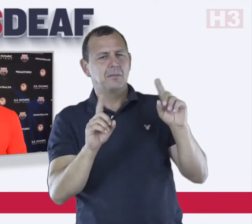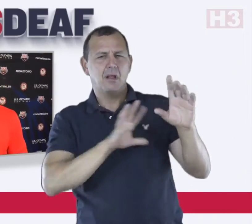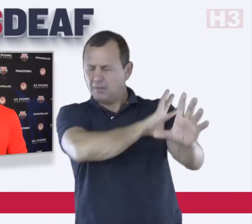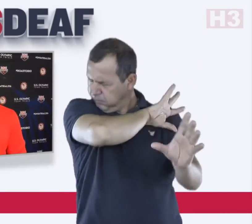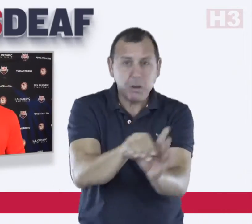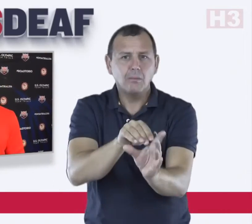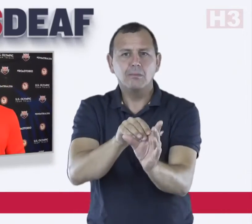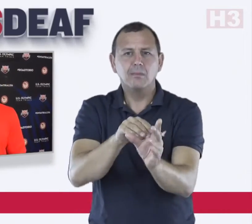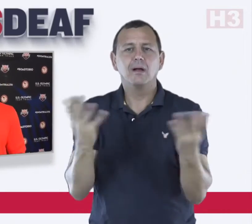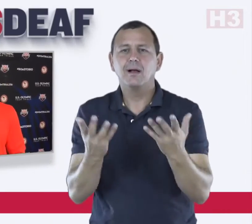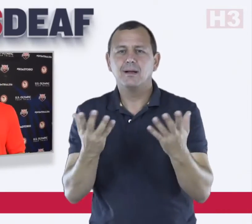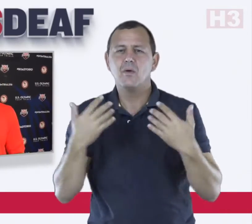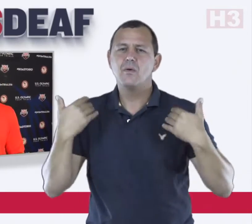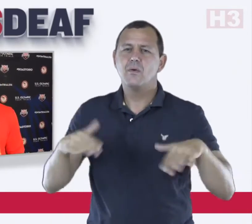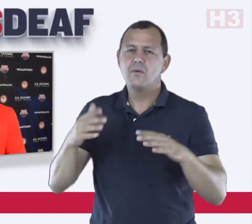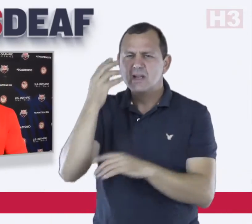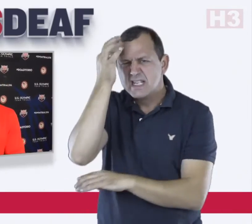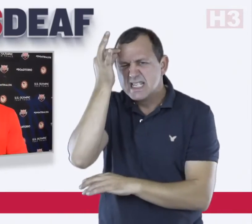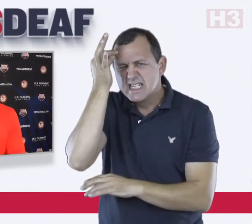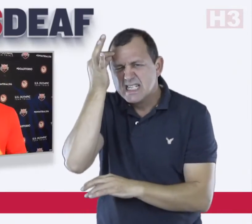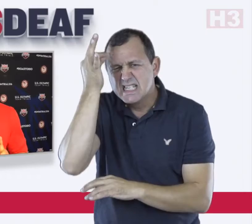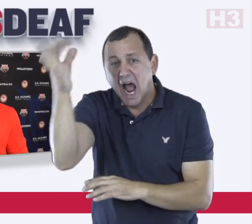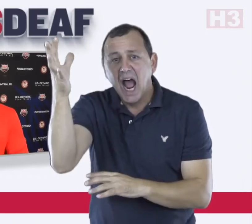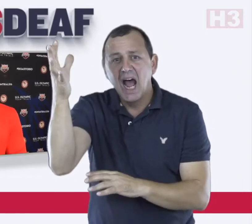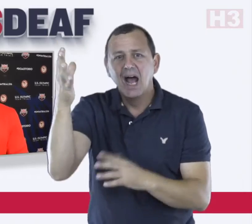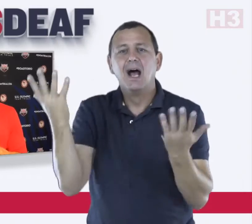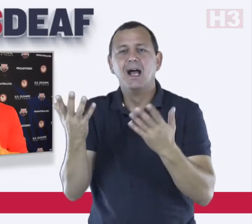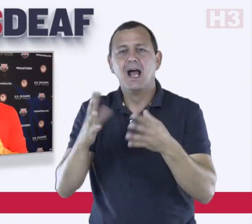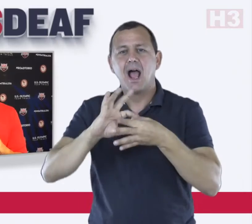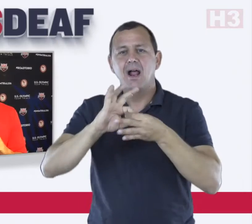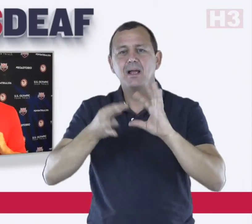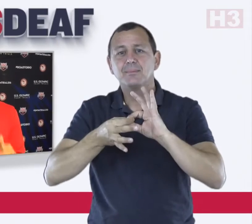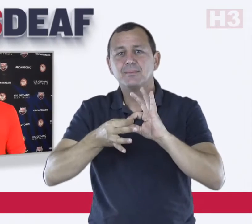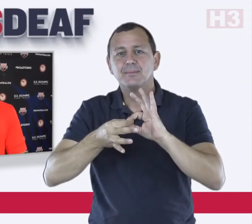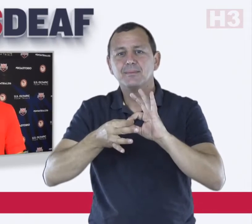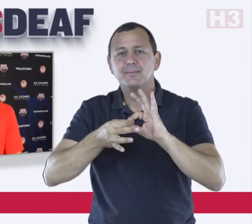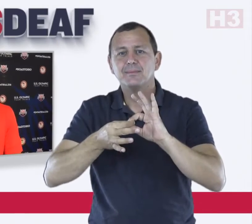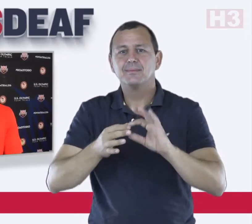deaf swimming world, he almost qualified for the Olympics!